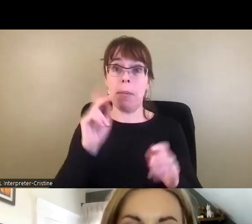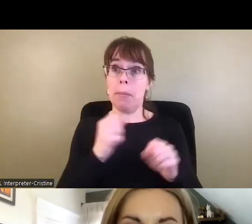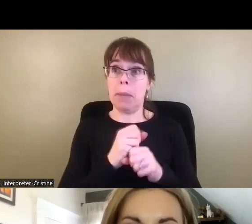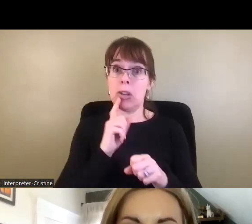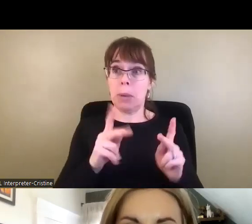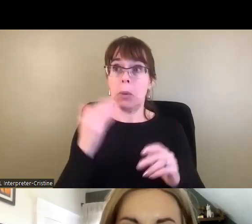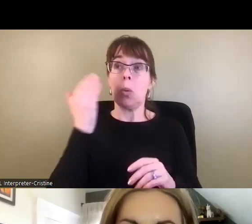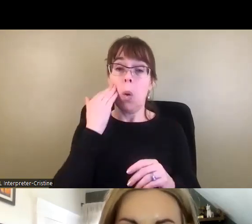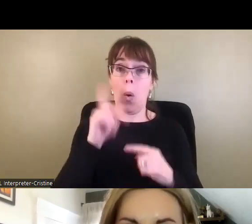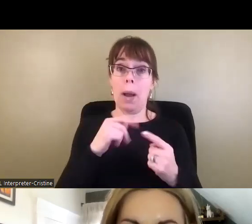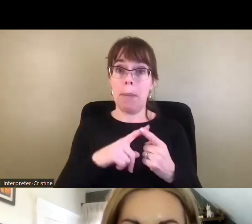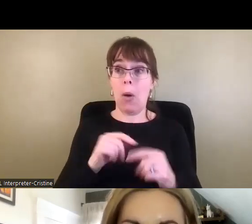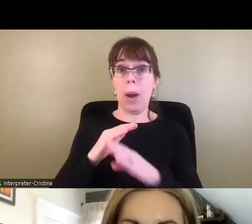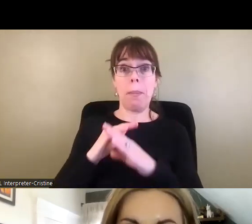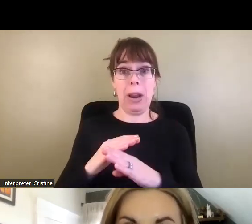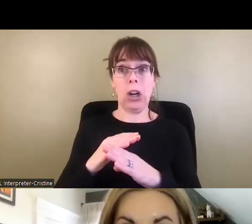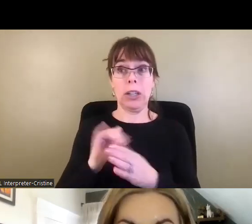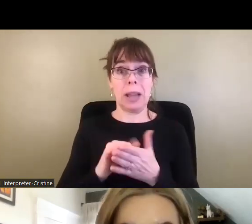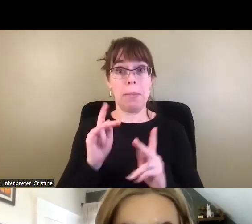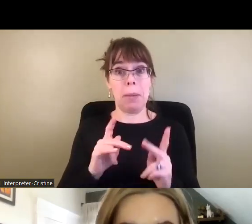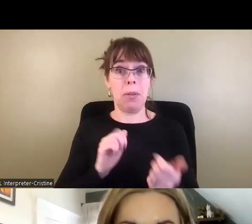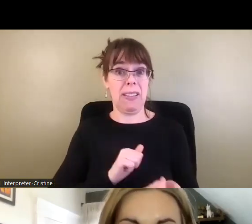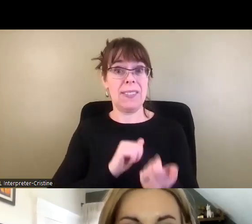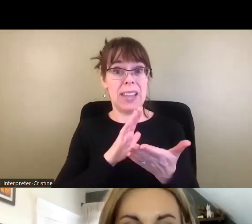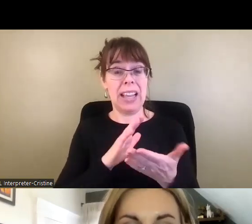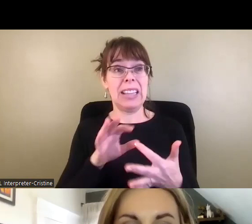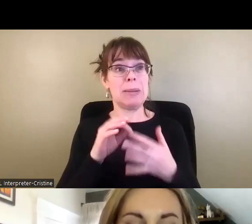the barriers that abortion seekers often face, especially in this current landscape.